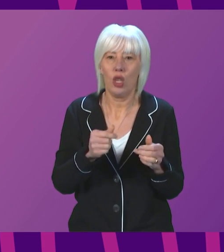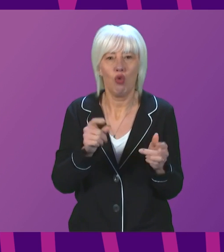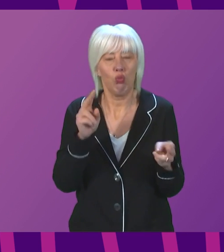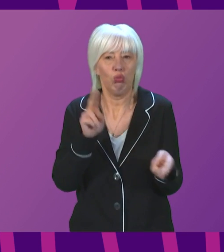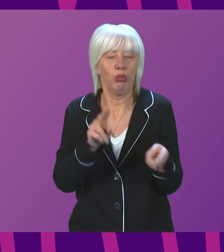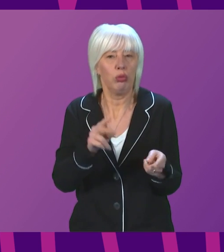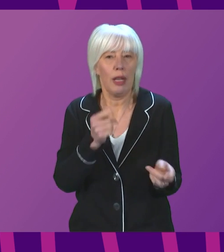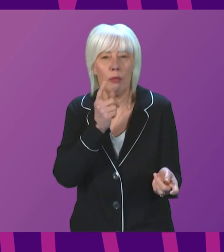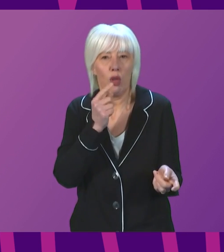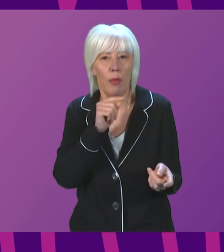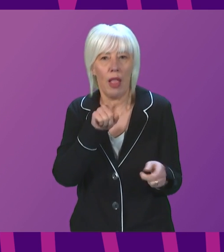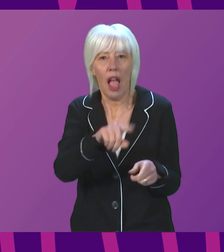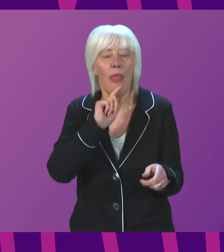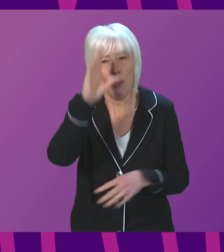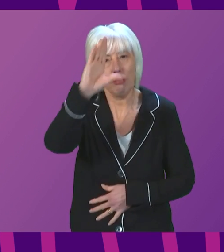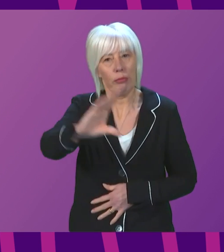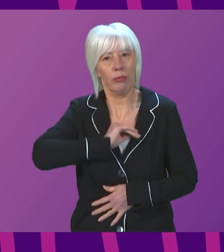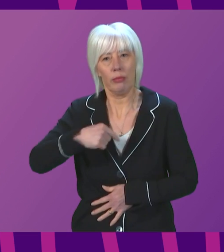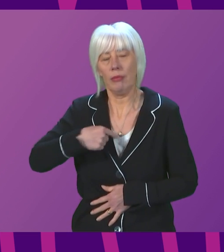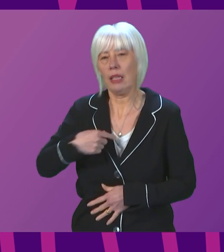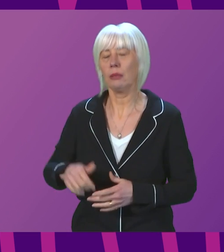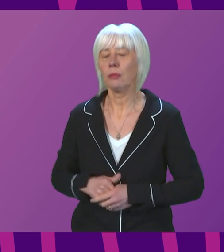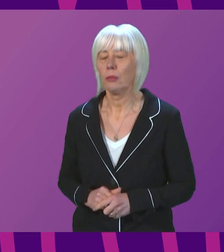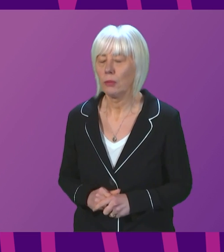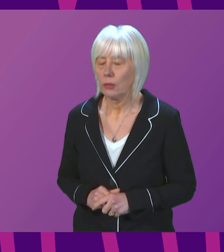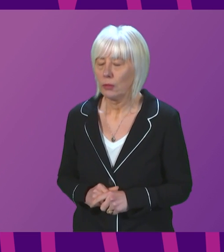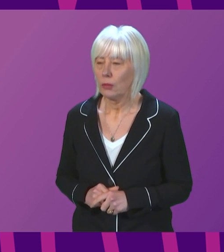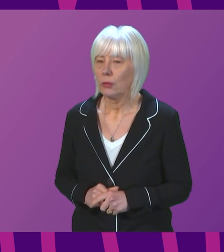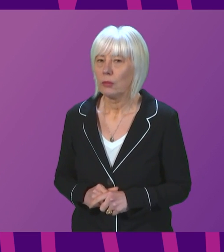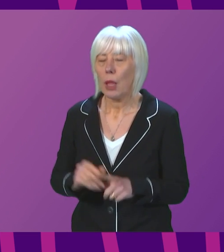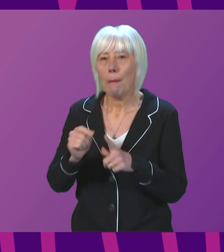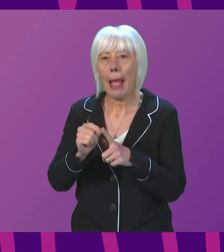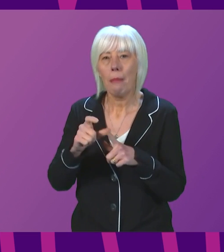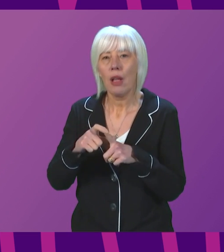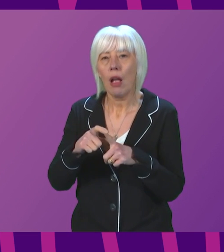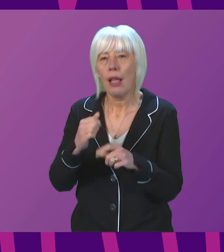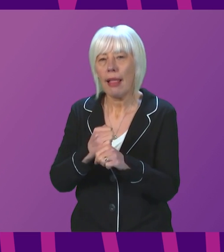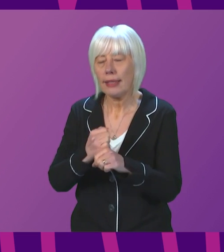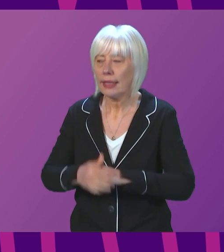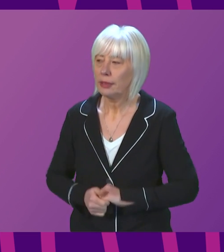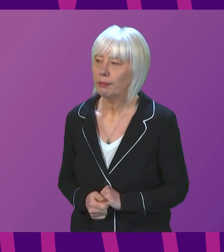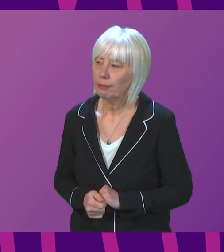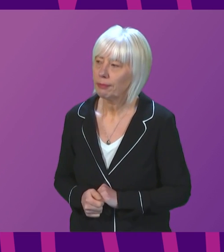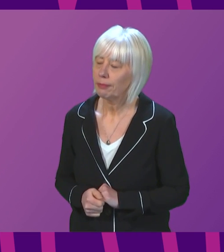The finance secretary will, of course, keep the Parliament fully updated.